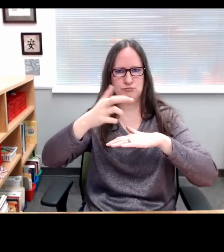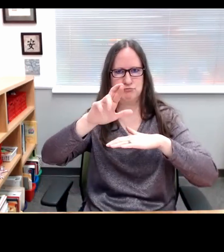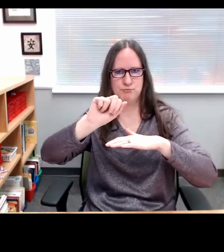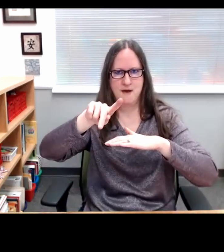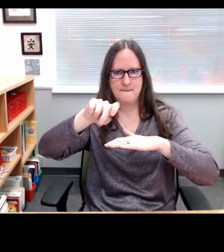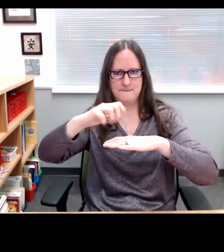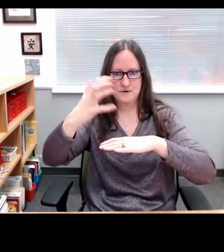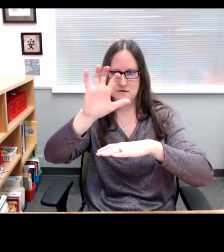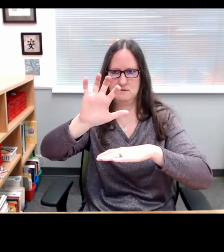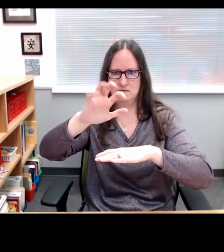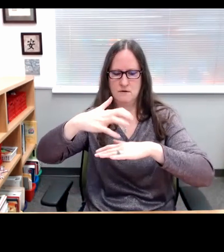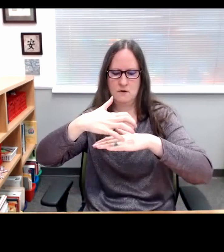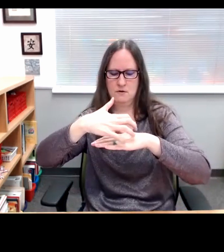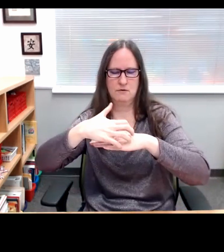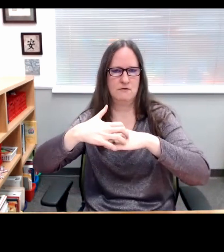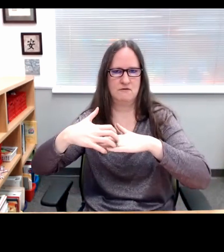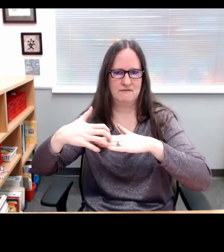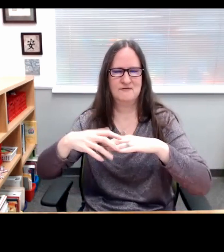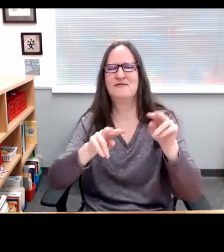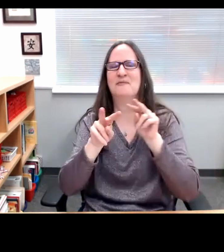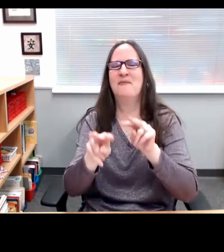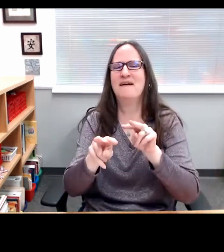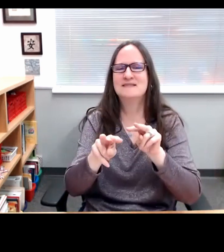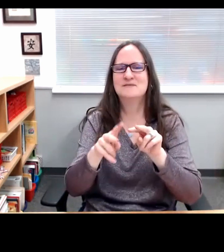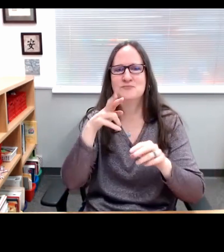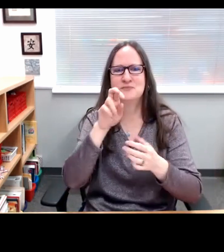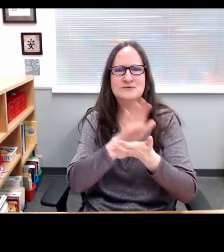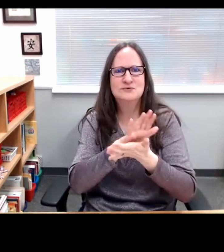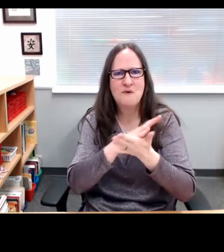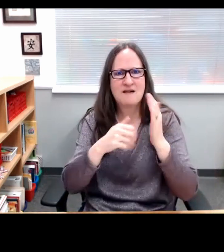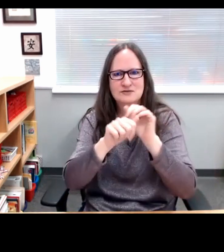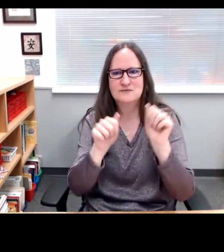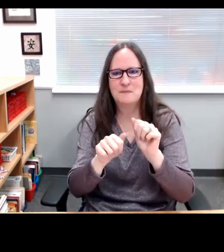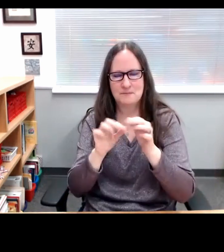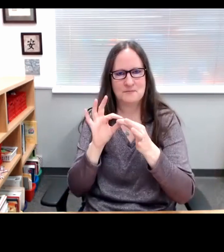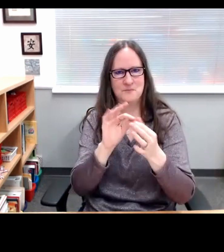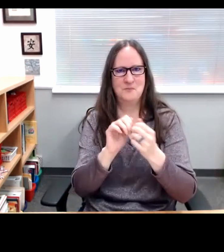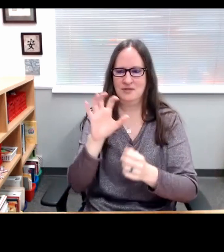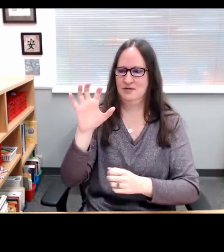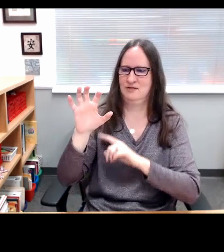And you see how he signs the sign for grape. So take a look. It's a preschool handshape